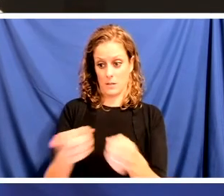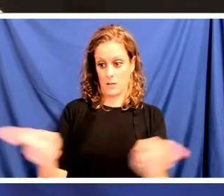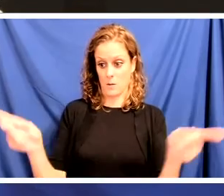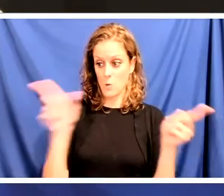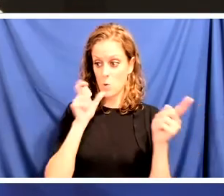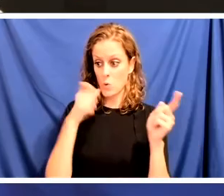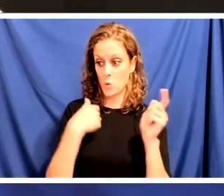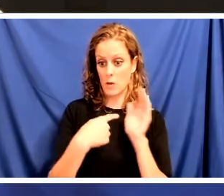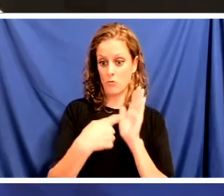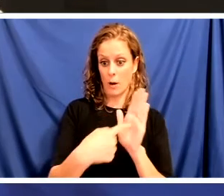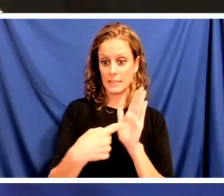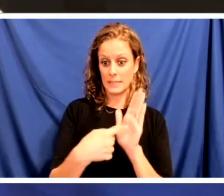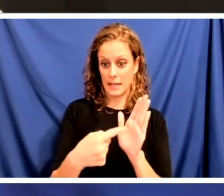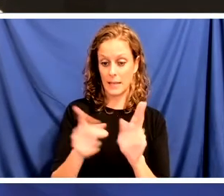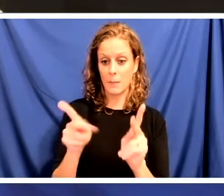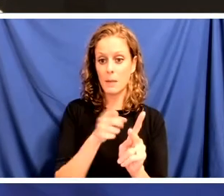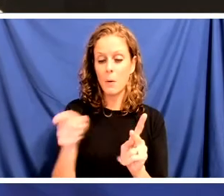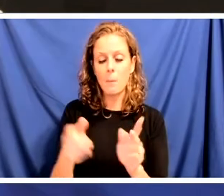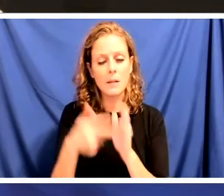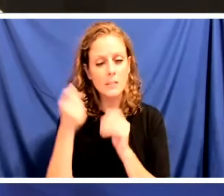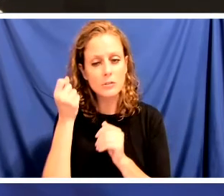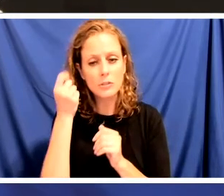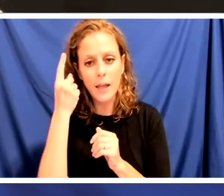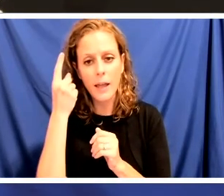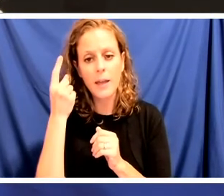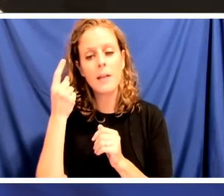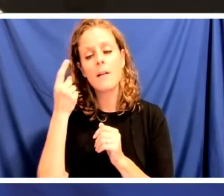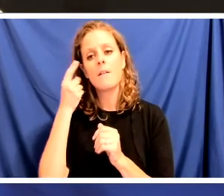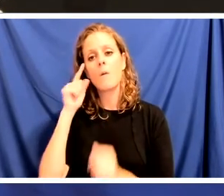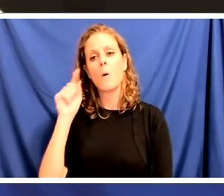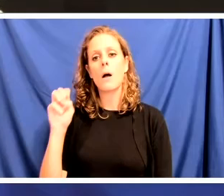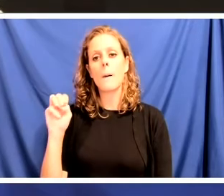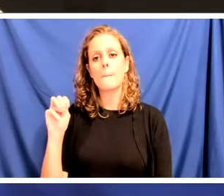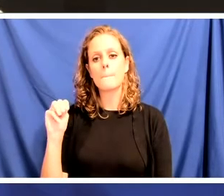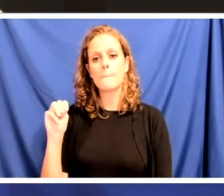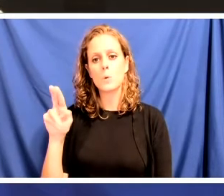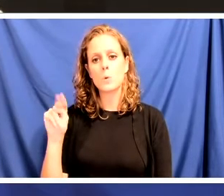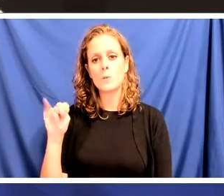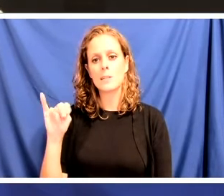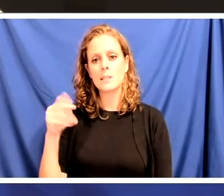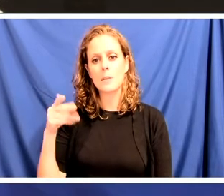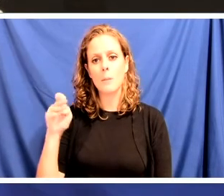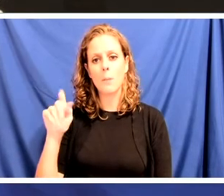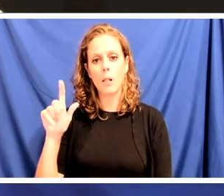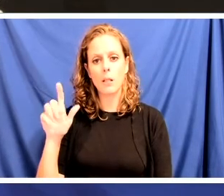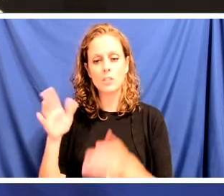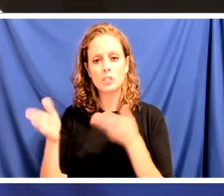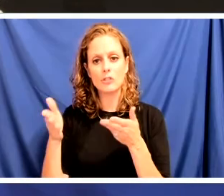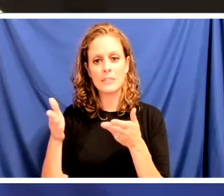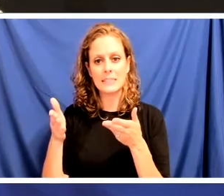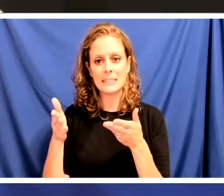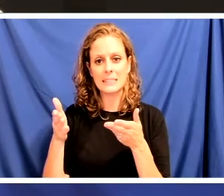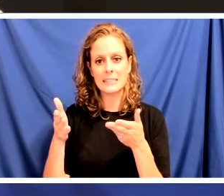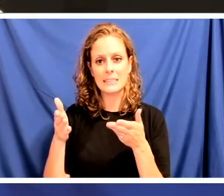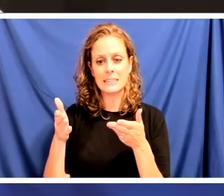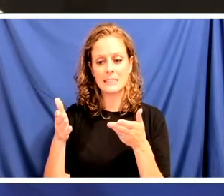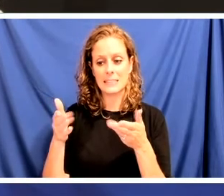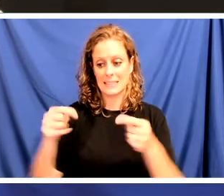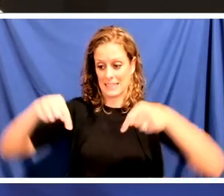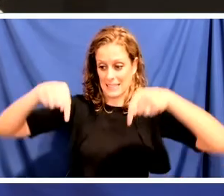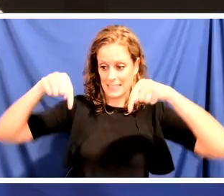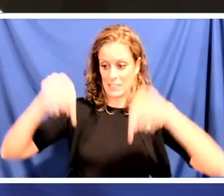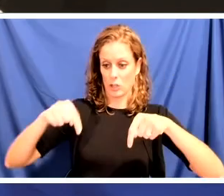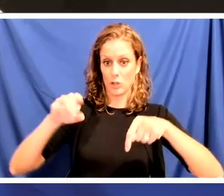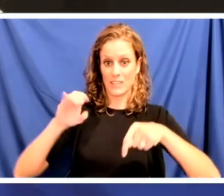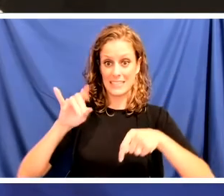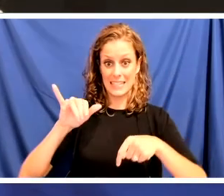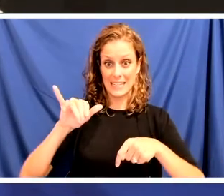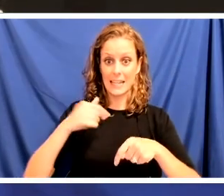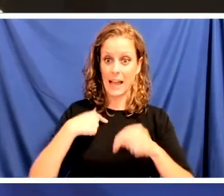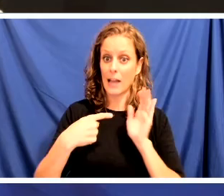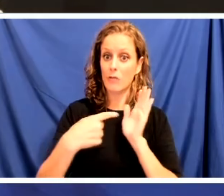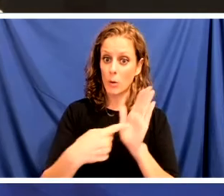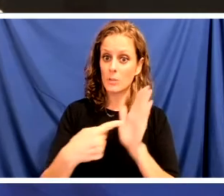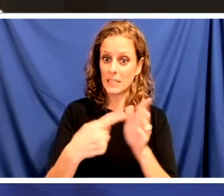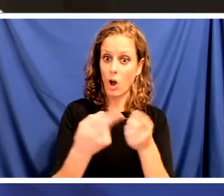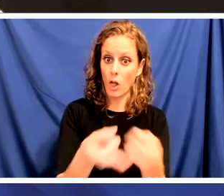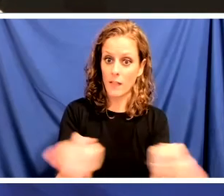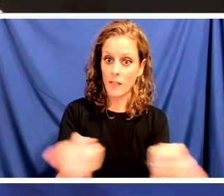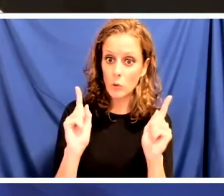SacGov: need to understand that for a minute municipal services for those communities that are in the city, I still represent you I we just don't have much control over the municipal service delivery.